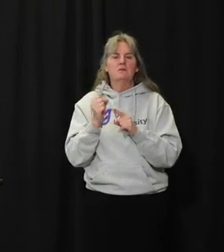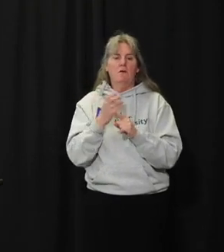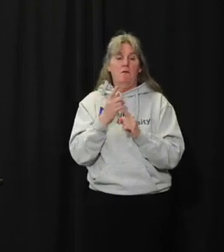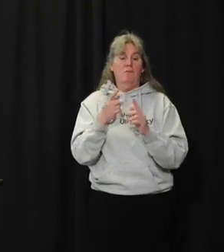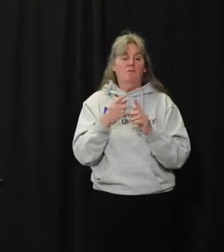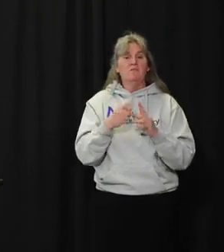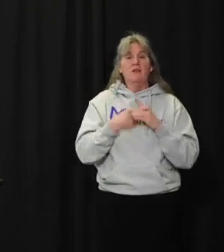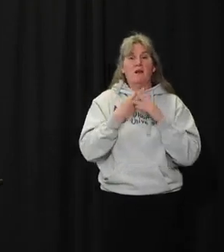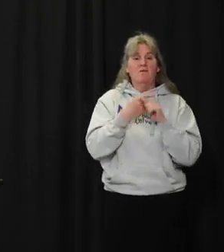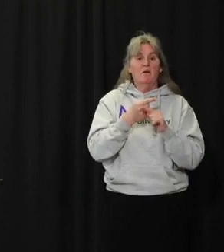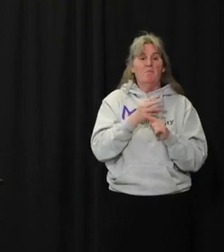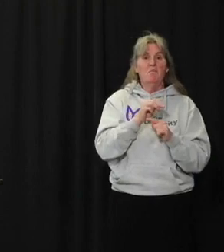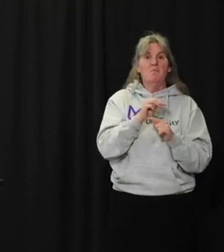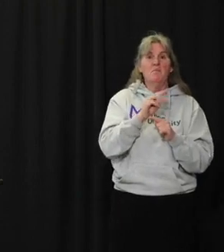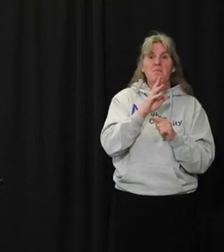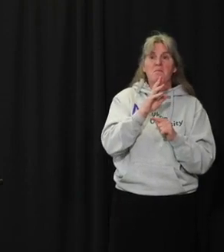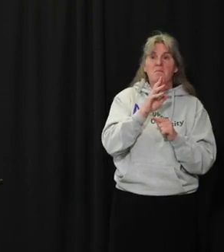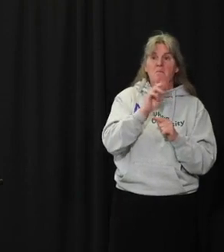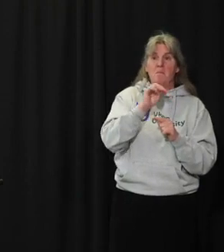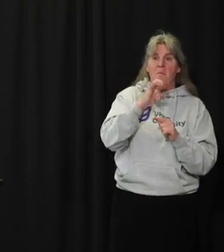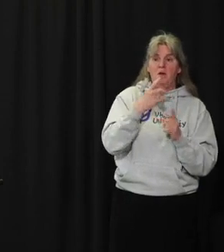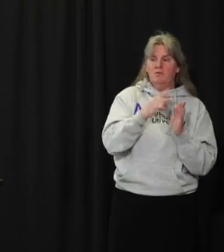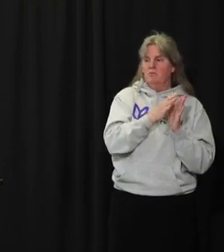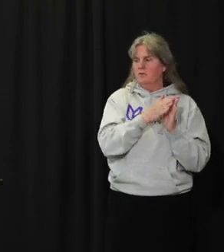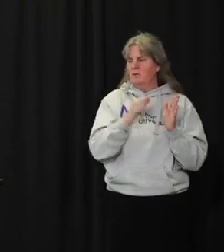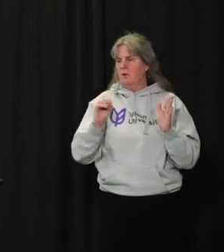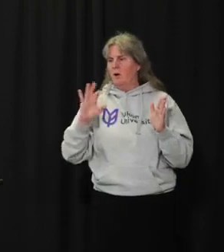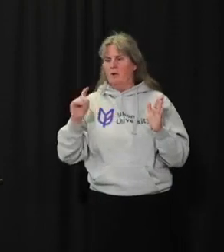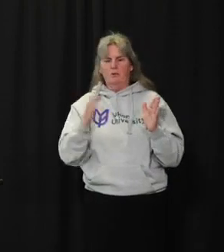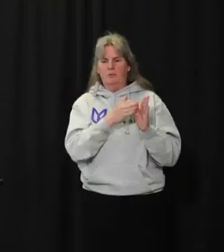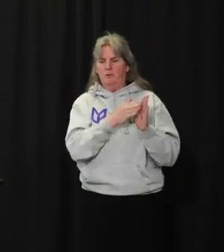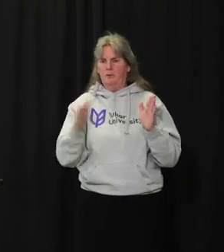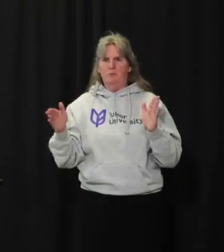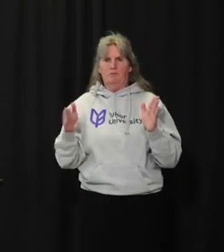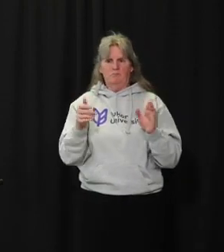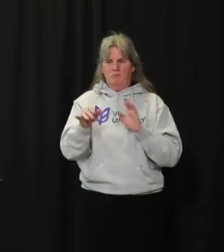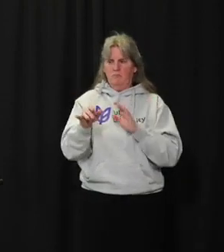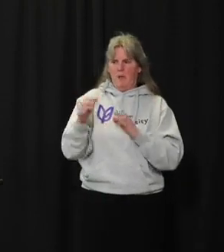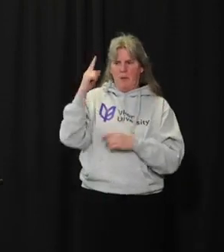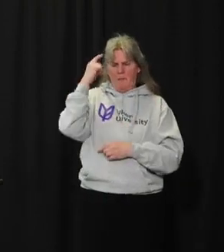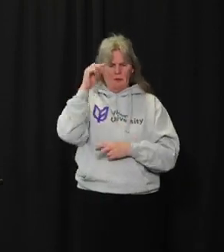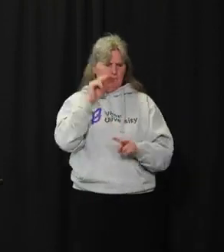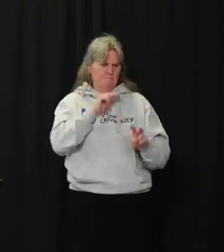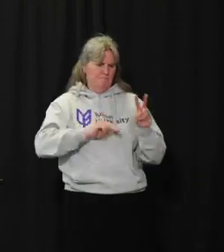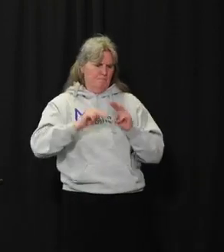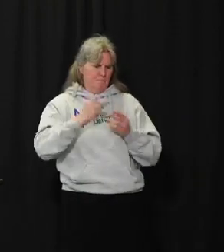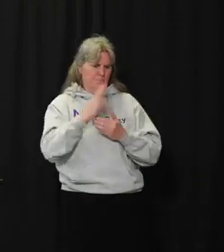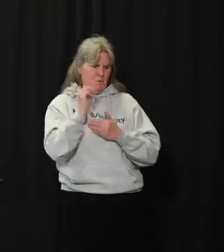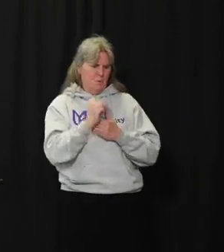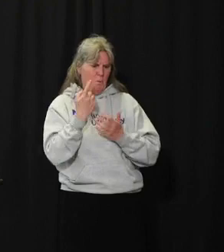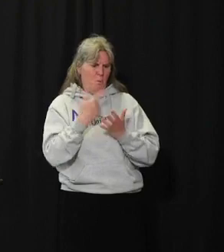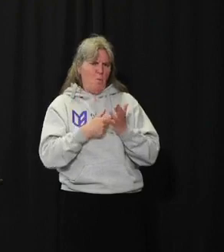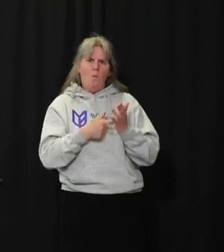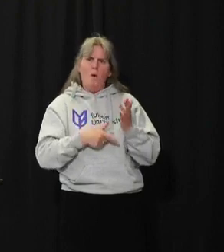sort of response and it goes right through until October. So the employers will take a look at the program and see what